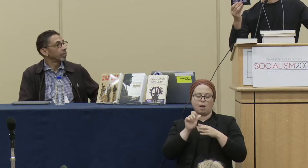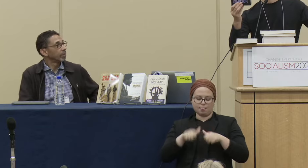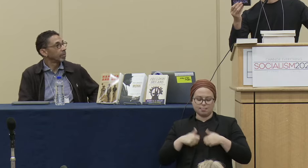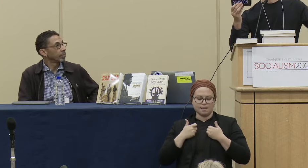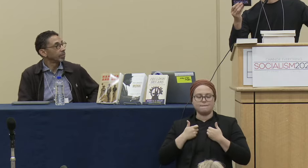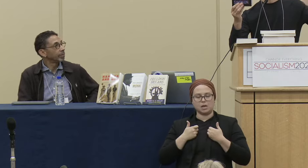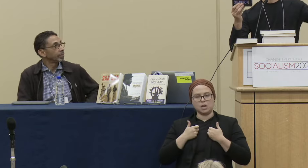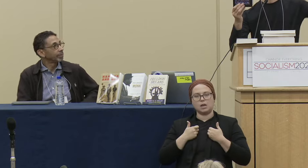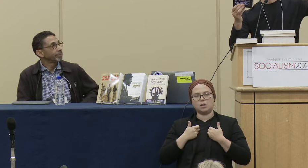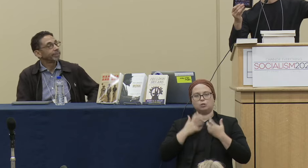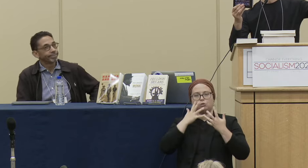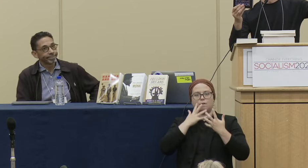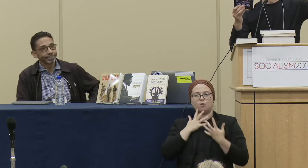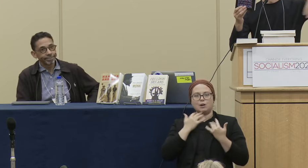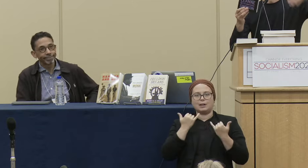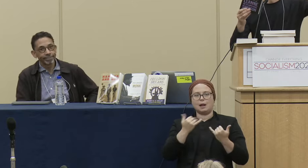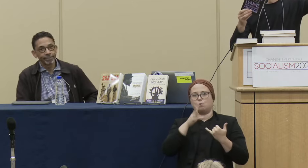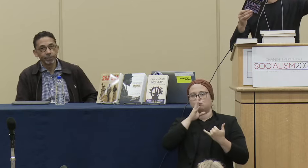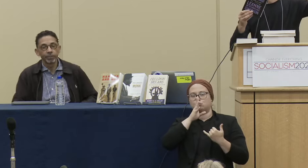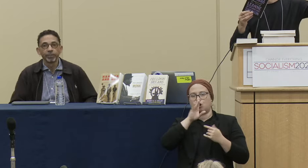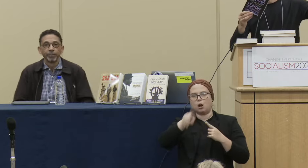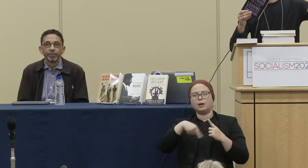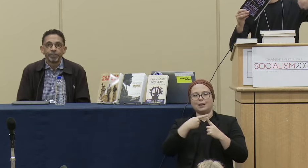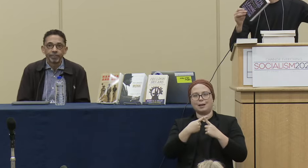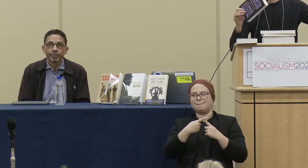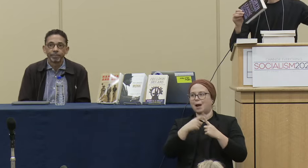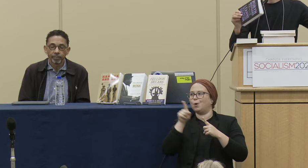brilliant book " Rehearsals For Living," unfortunately, which